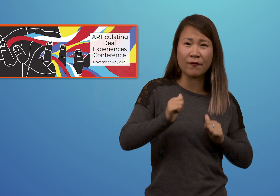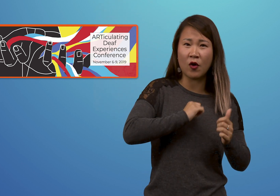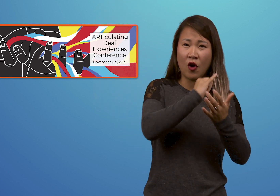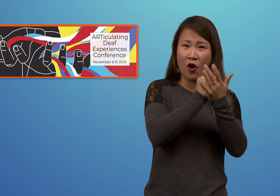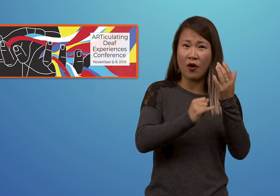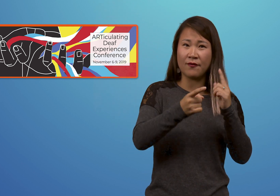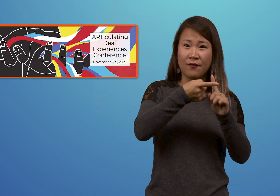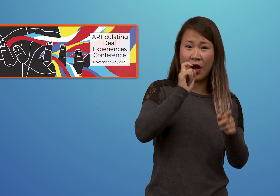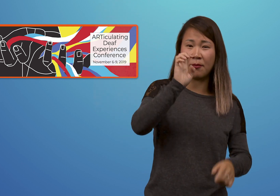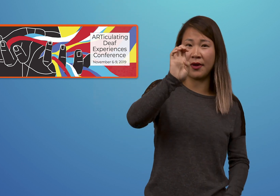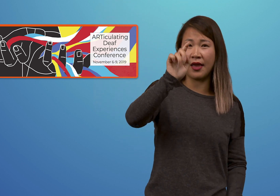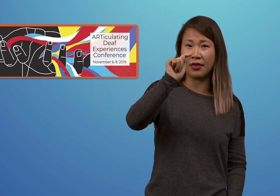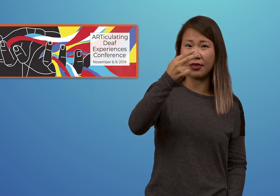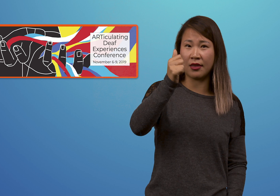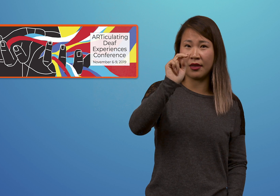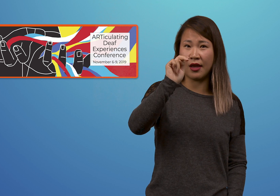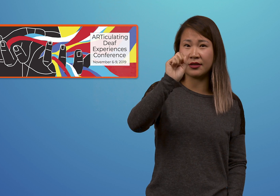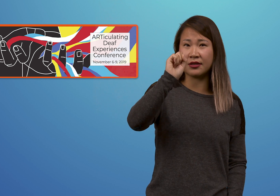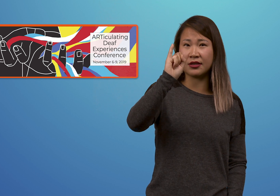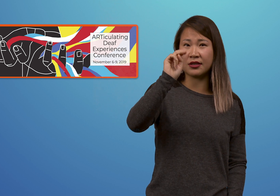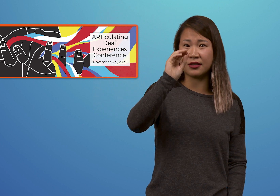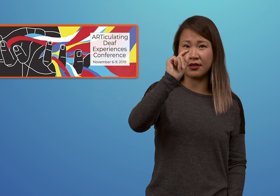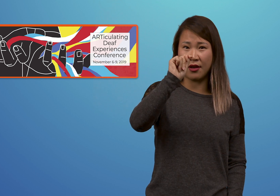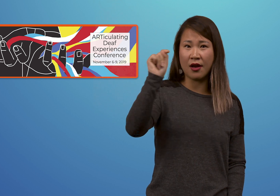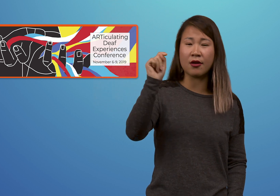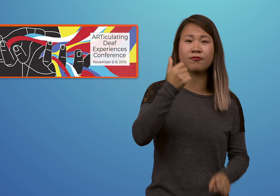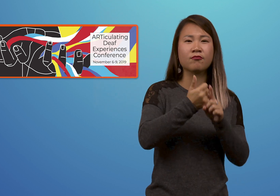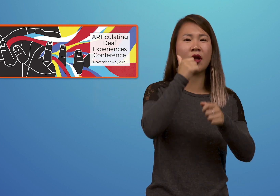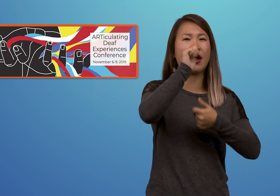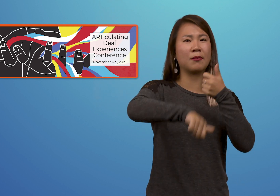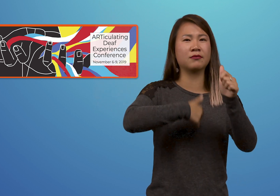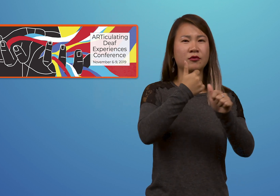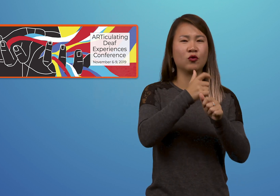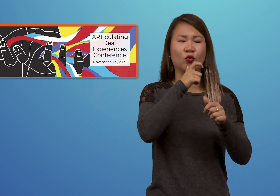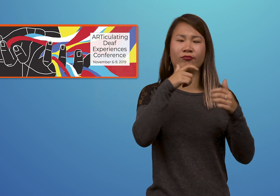You can learn about deaf performing arts from Ethan Sinnott,